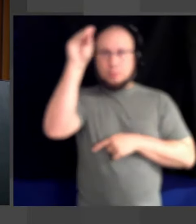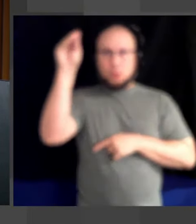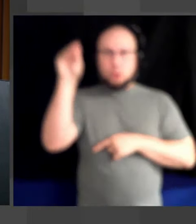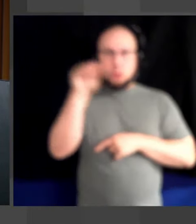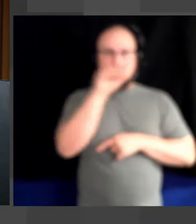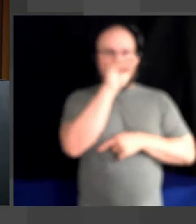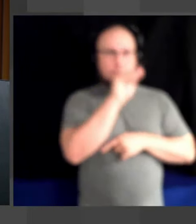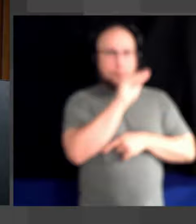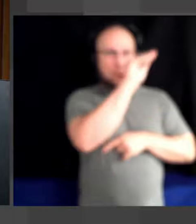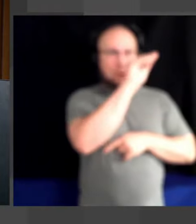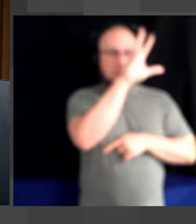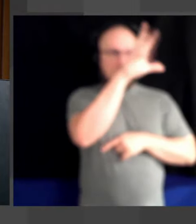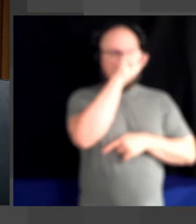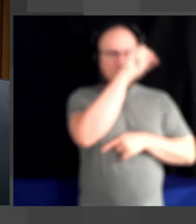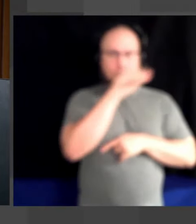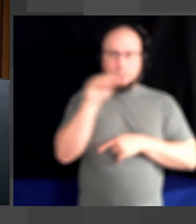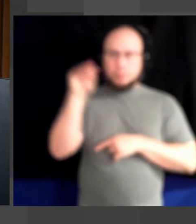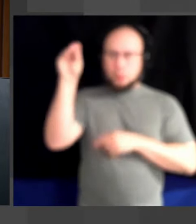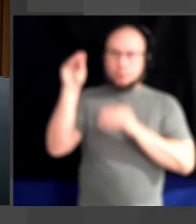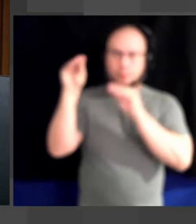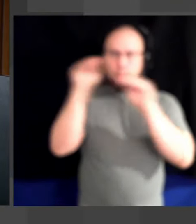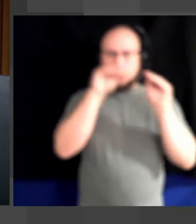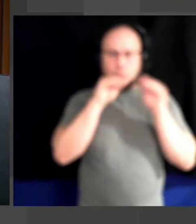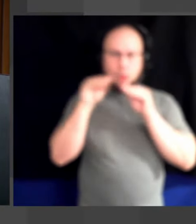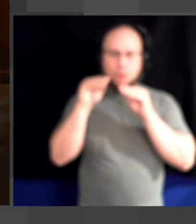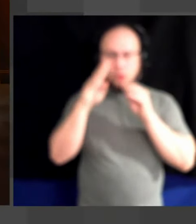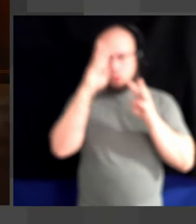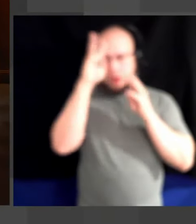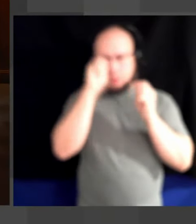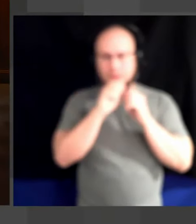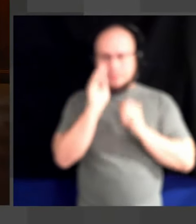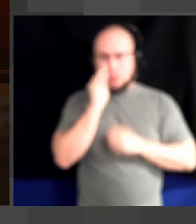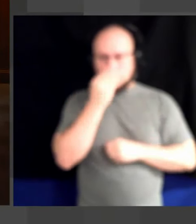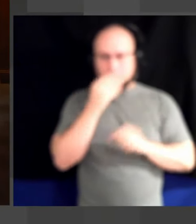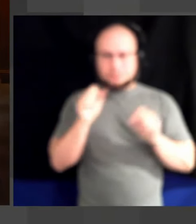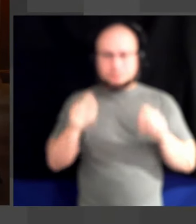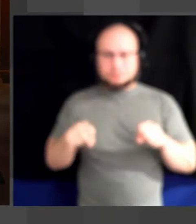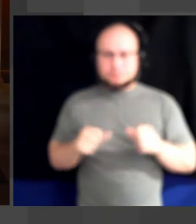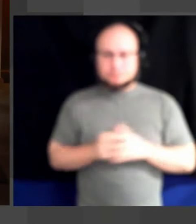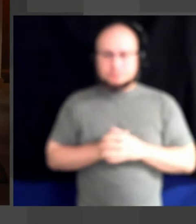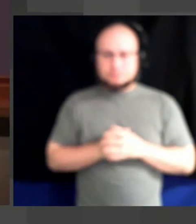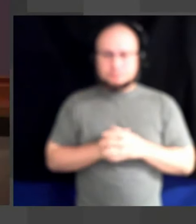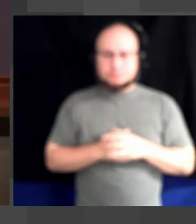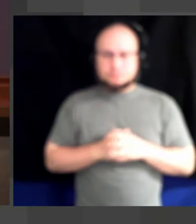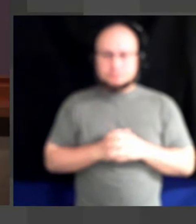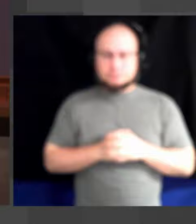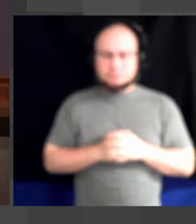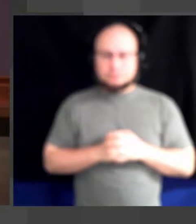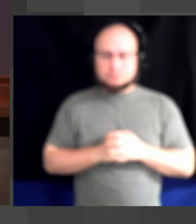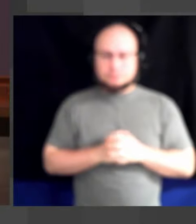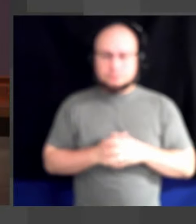CAN MOVE THE FLOWER IF YOU WANT TO AND GET THE PARTICLES ANYWHERE YOU WANT.